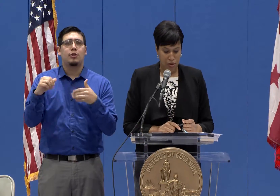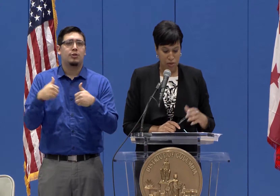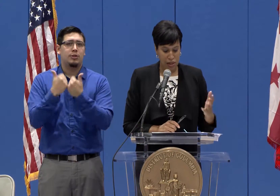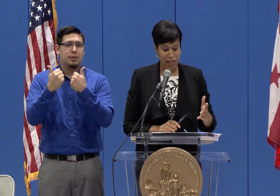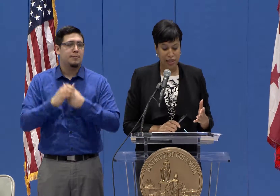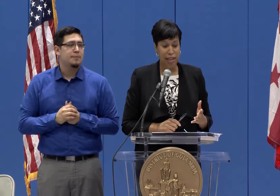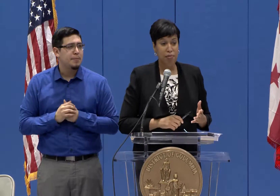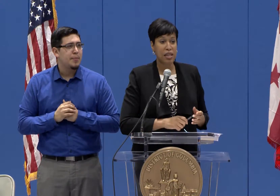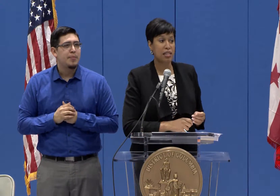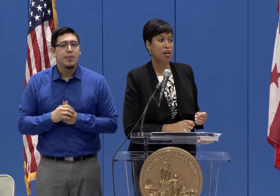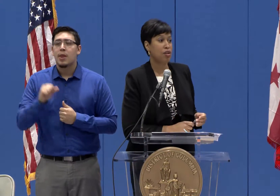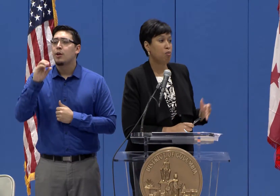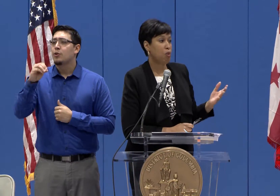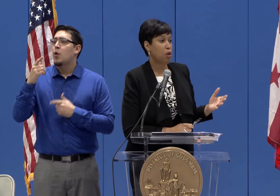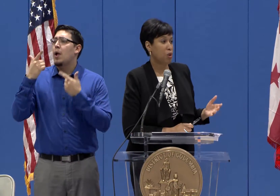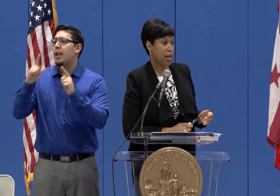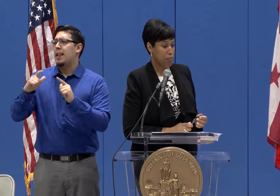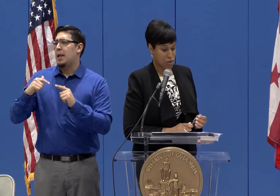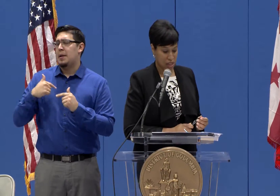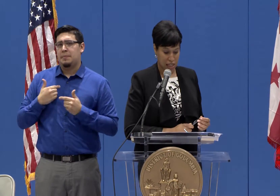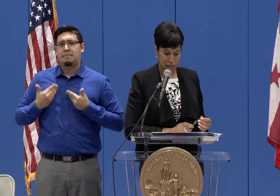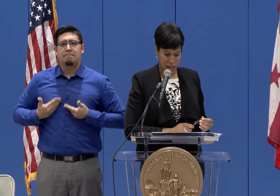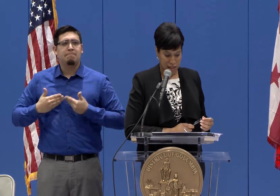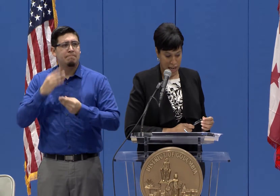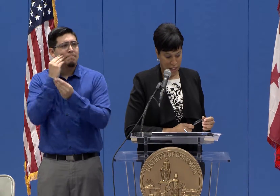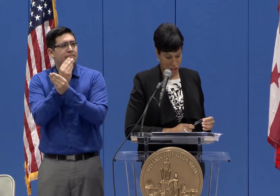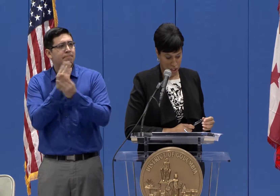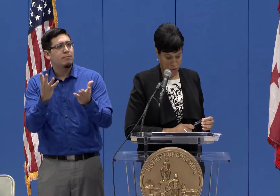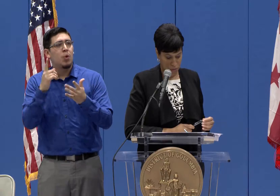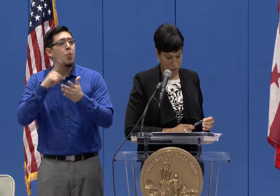SO LET ME TELL YOU WHAT WE WERE ABLE TO GET DONE LAST YEAR.